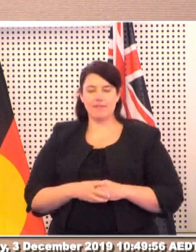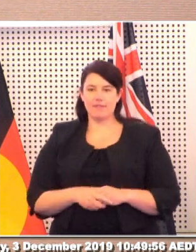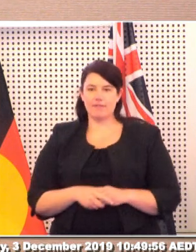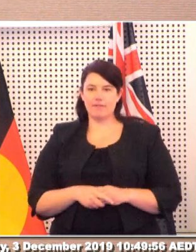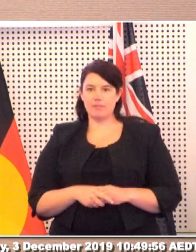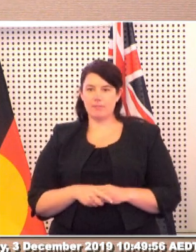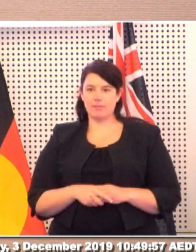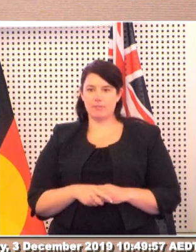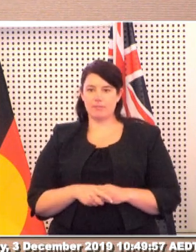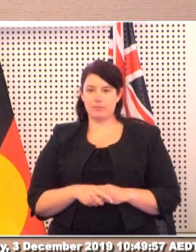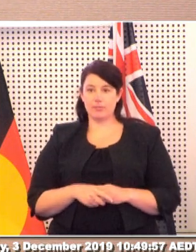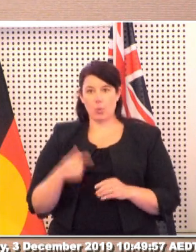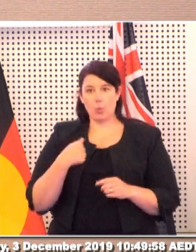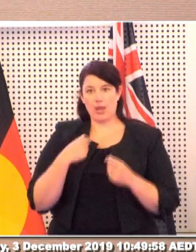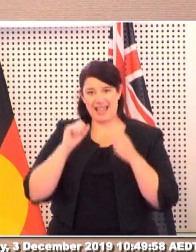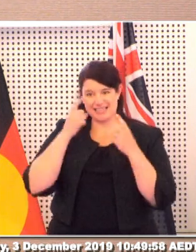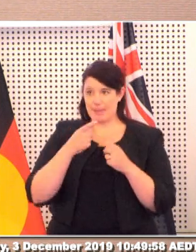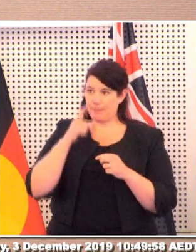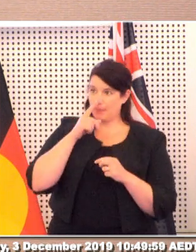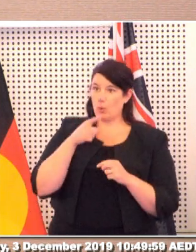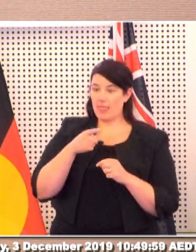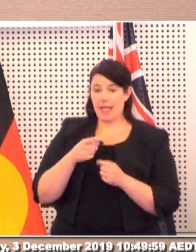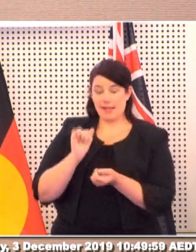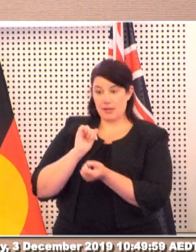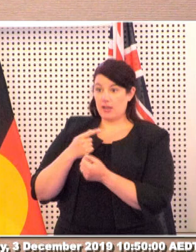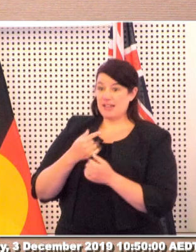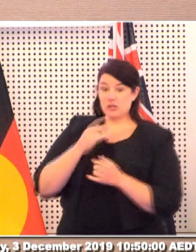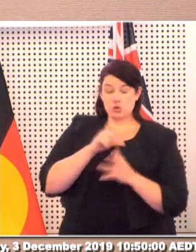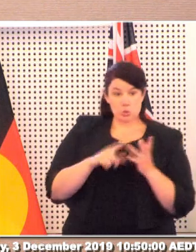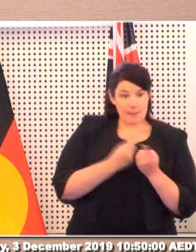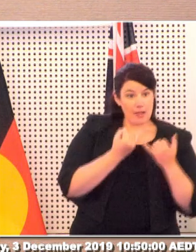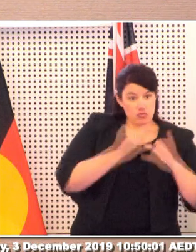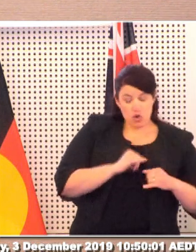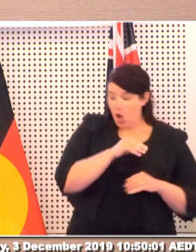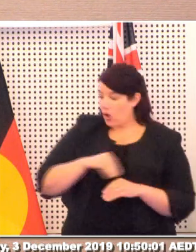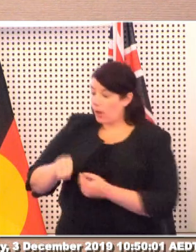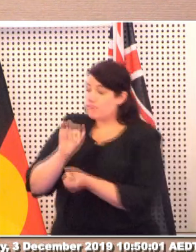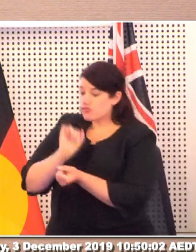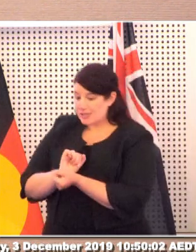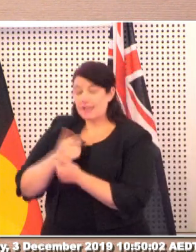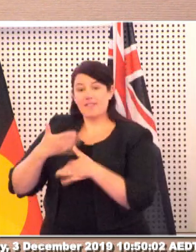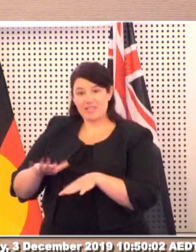to be a breach of someone’s human rights, that someone has served their time in prison and are now in the community and should not be held under